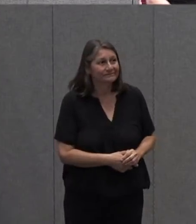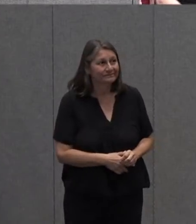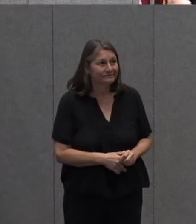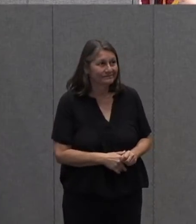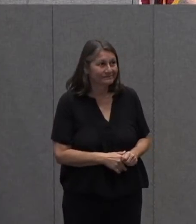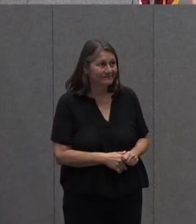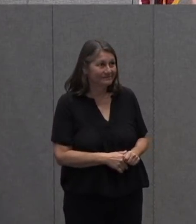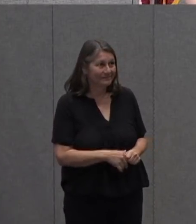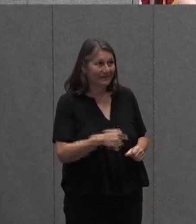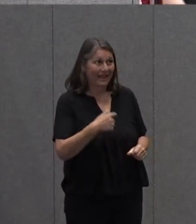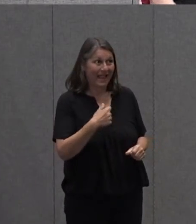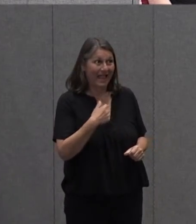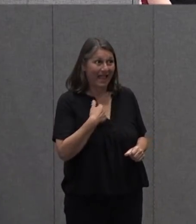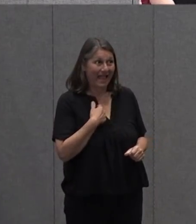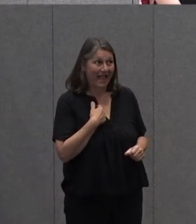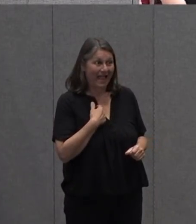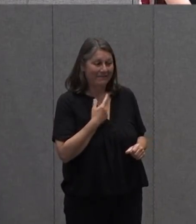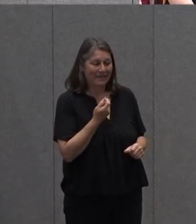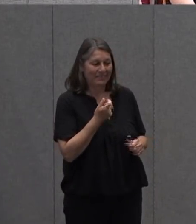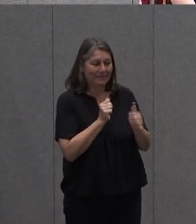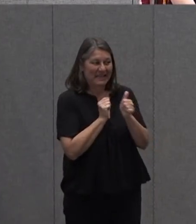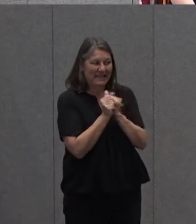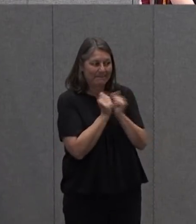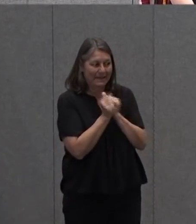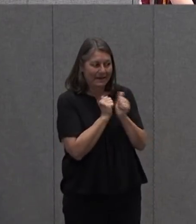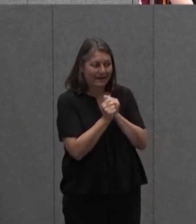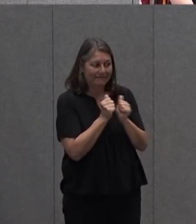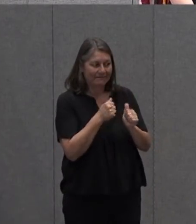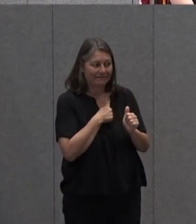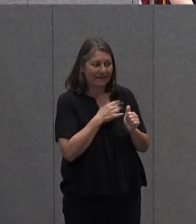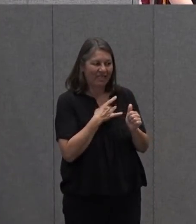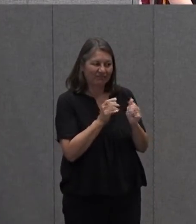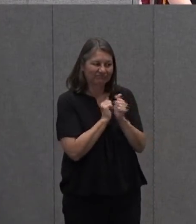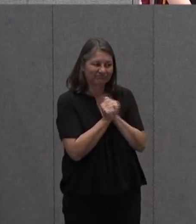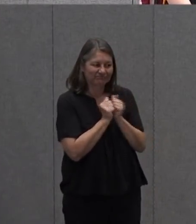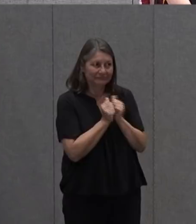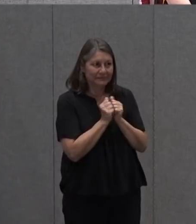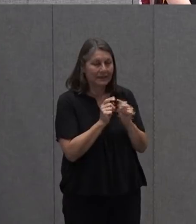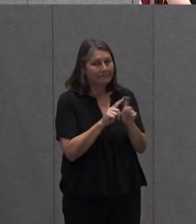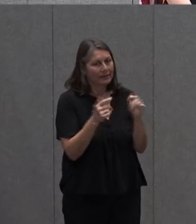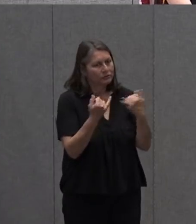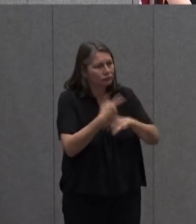I'm just a little tiny bit competitive sometimes, not all the time, but today I think it's